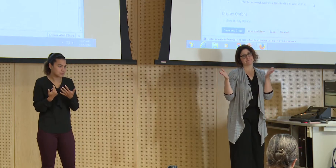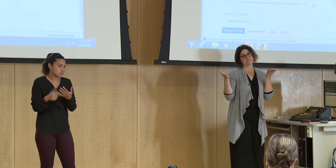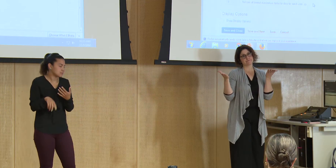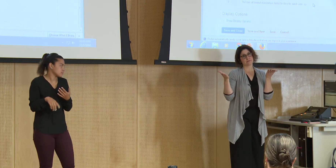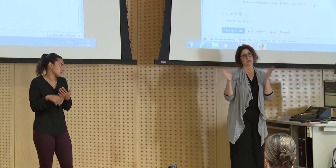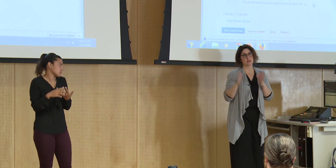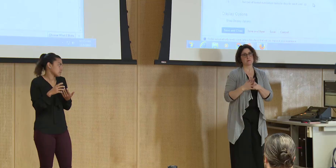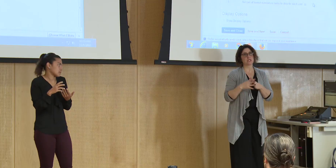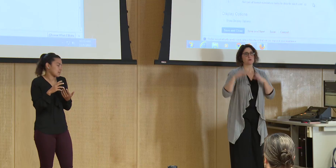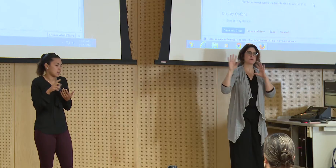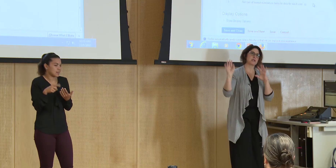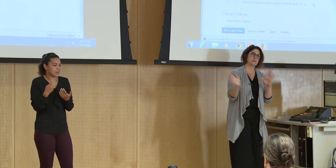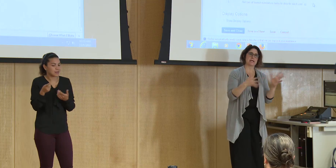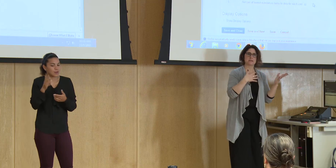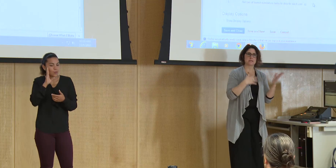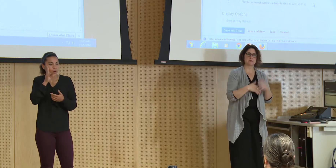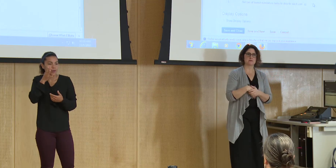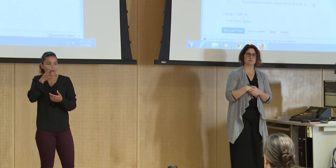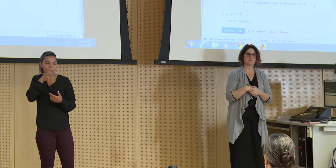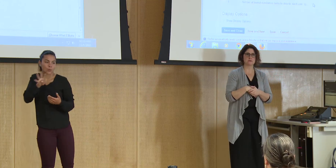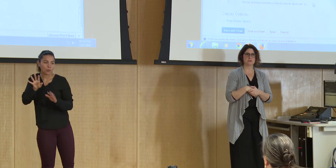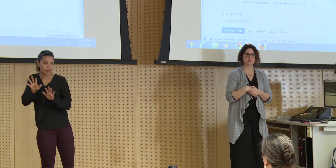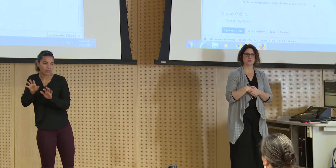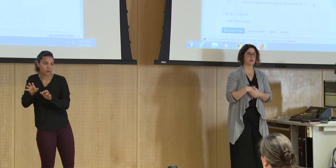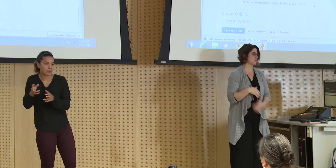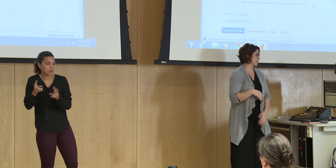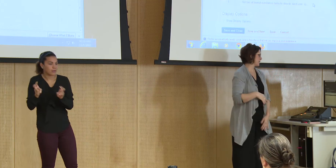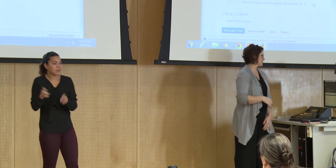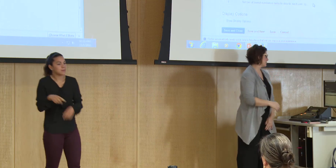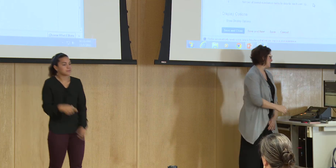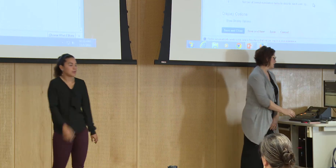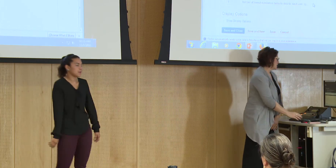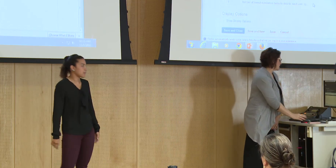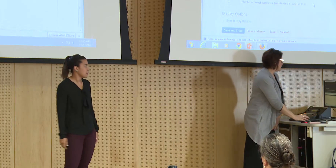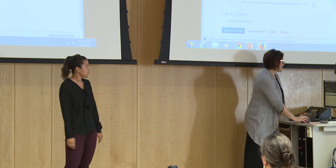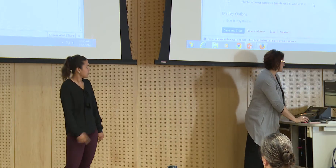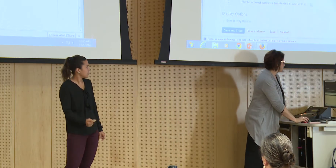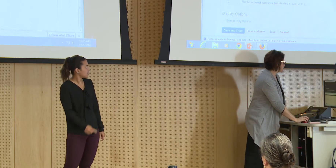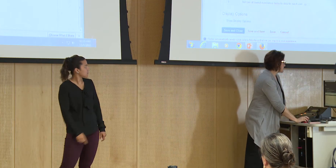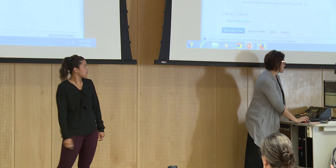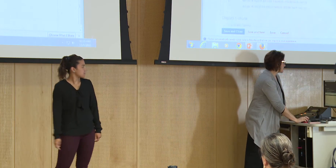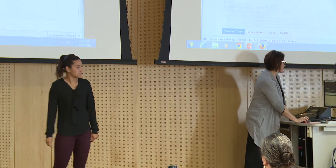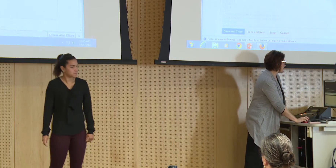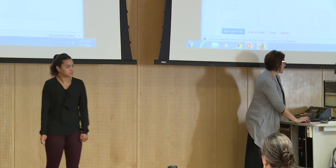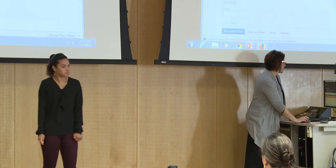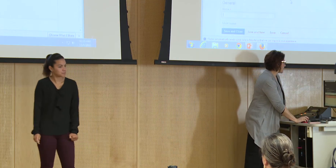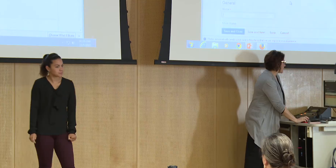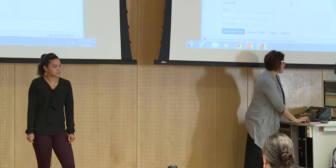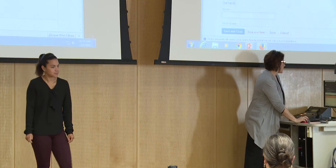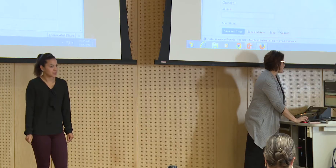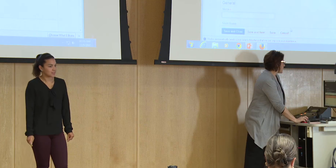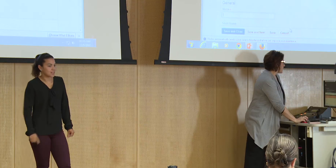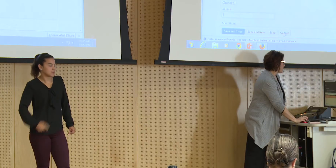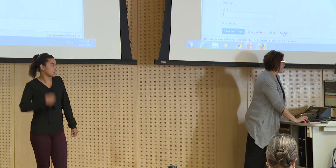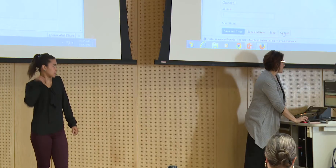but it won't automatically do it for you. OK, thank you...